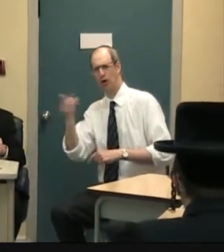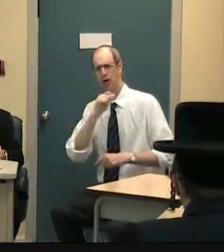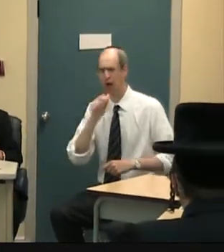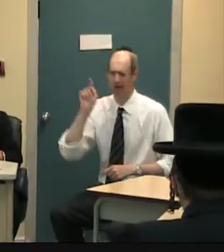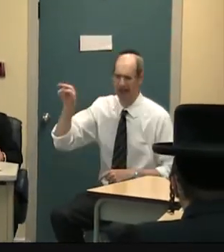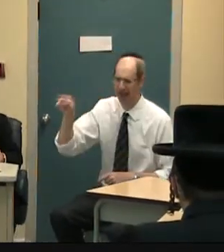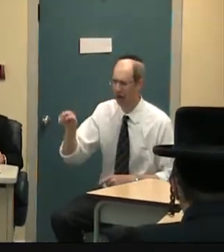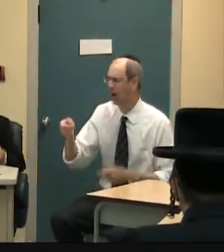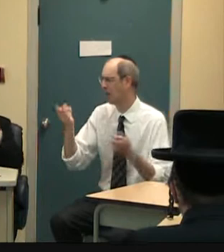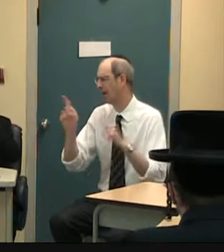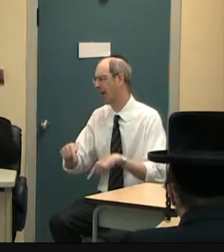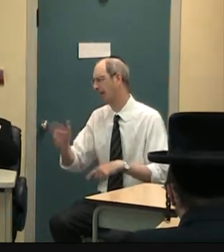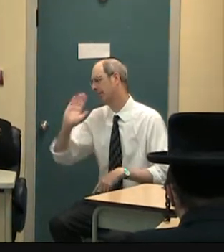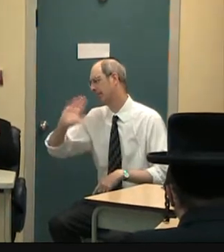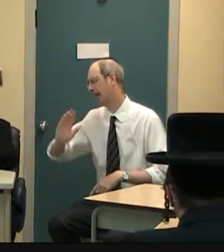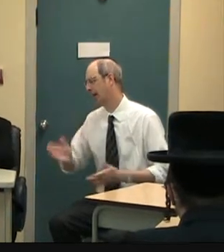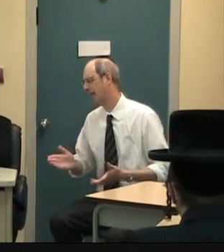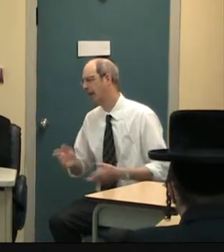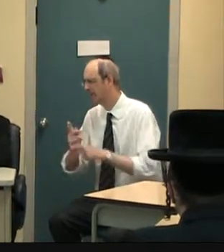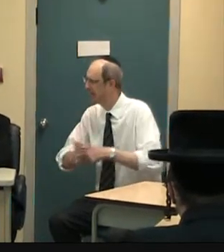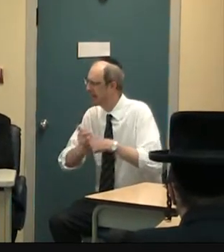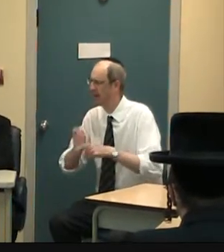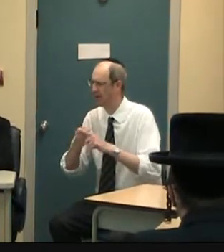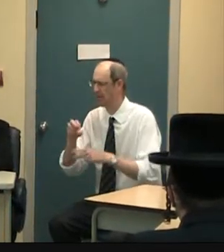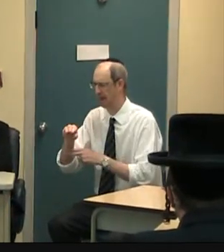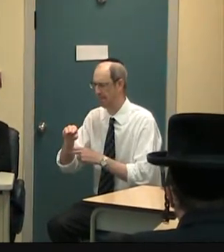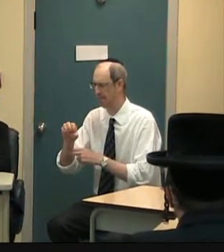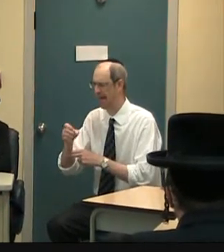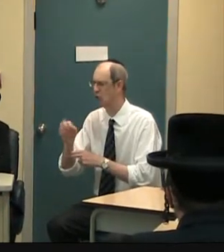Exactly happen you have to be very very careful the russians because because they're difficult